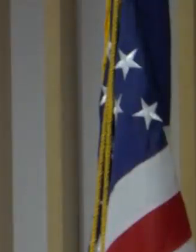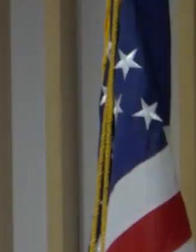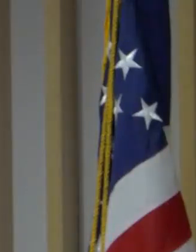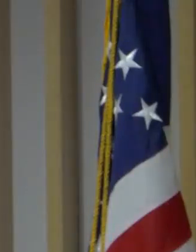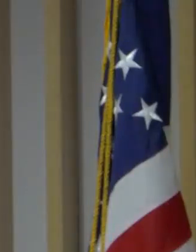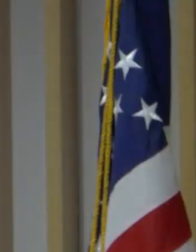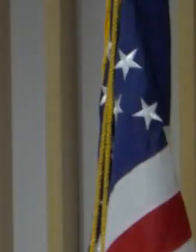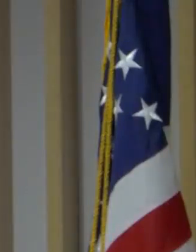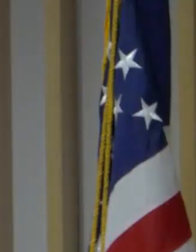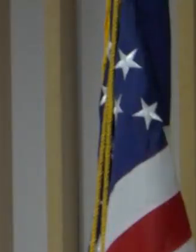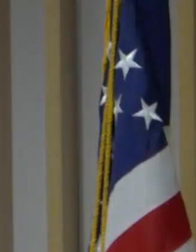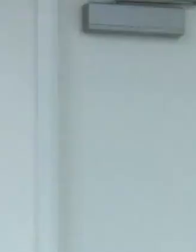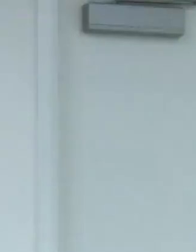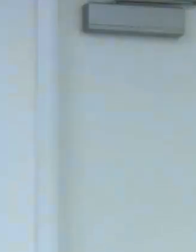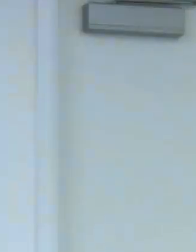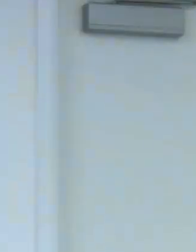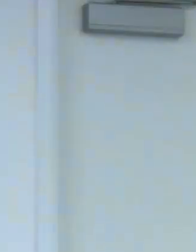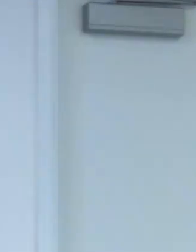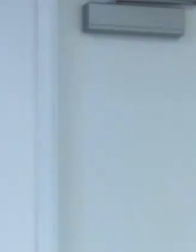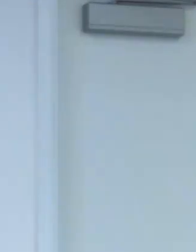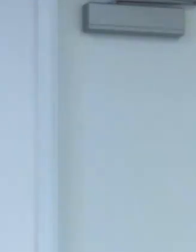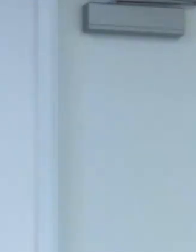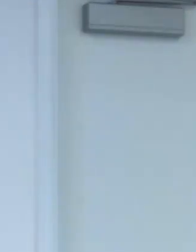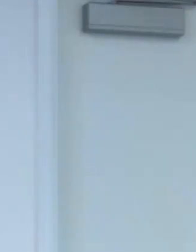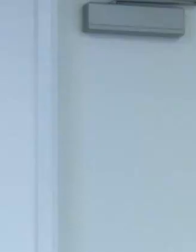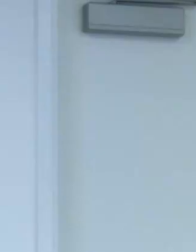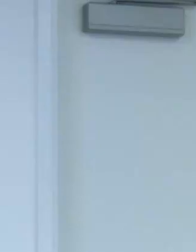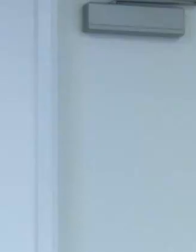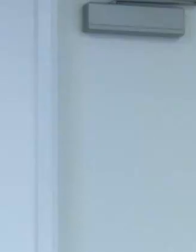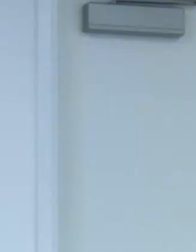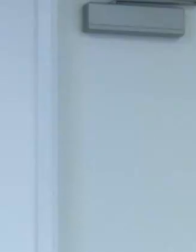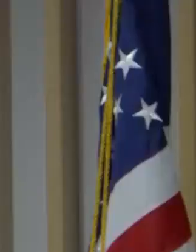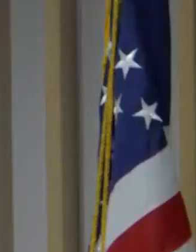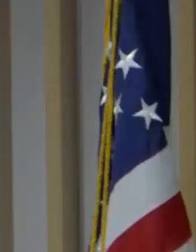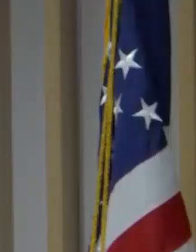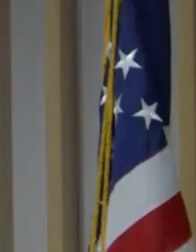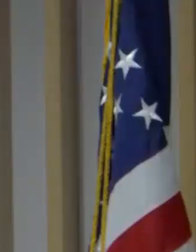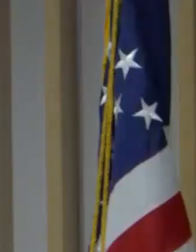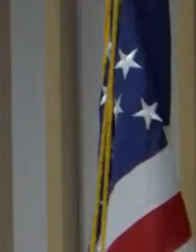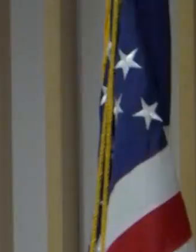SOLVE OUR MOST PRESSING PROBLEMS, BY HAVING FREE SPEECH, FREE DEBATE, WIDE-OPEN, ROBUST DISCUSSIONS.